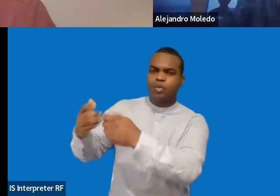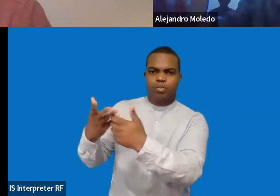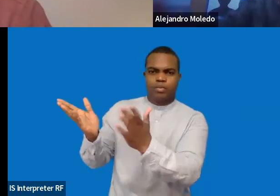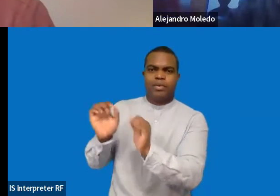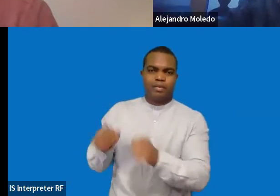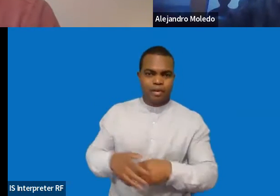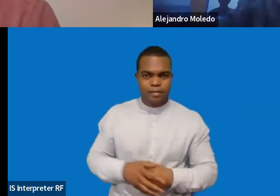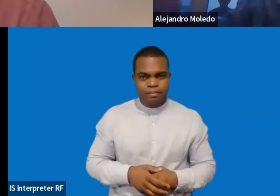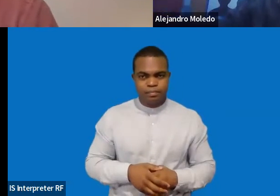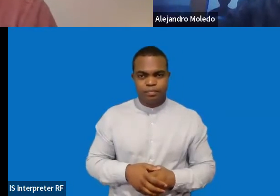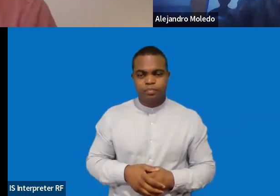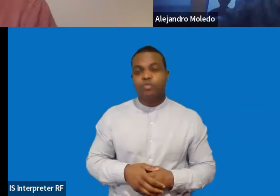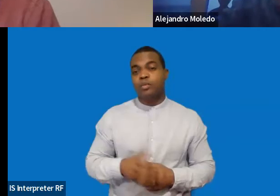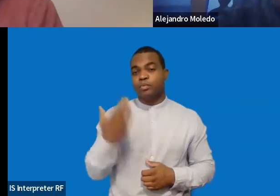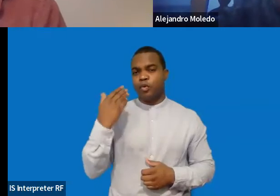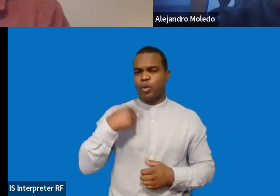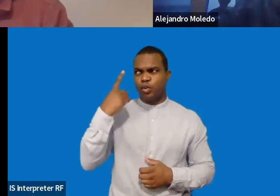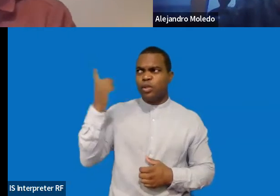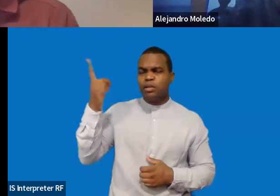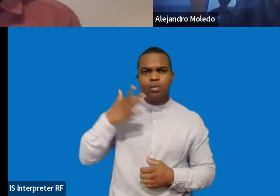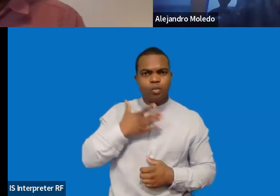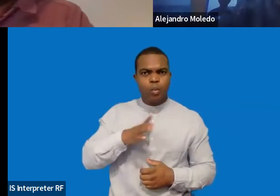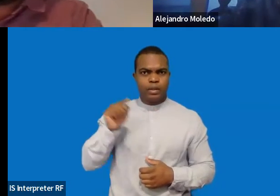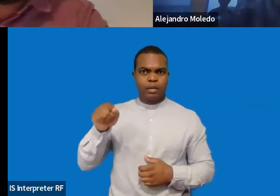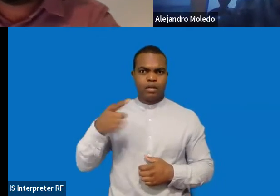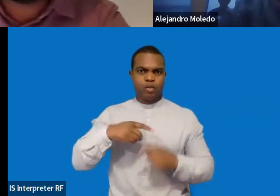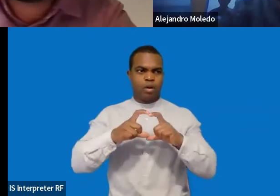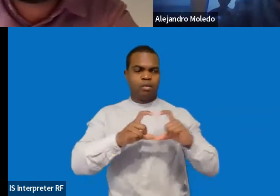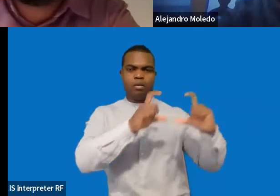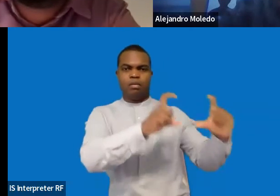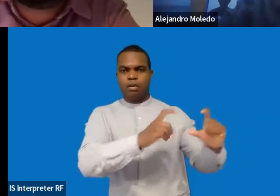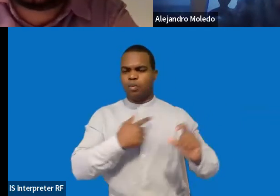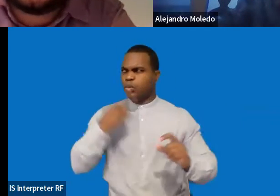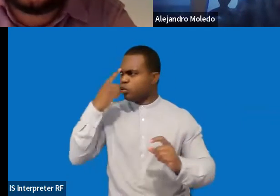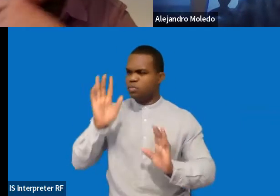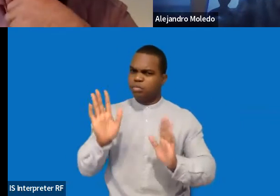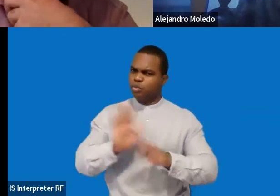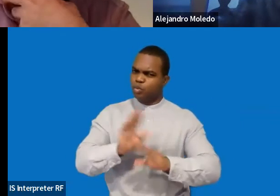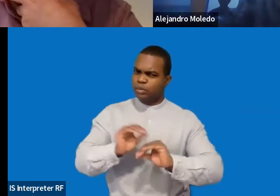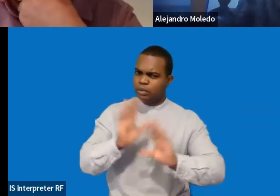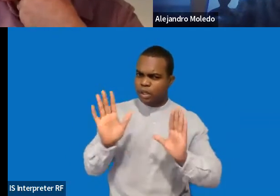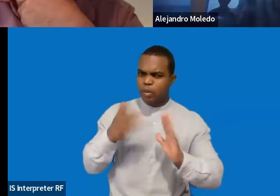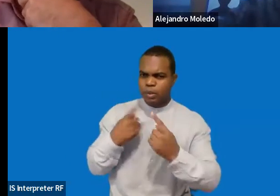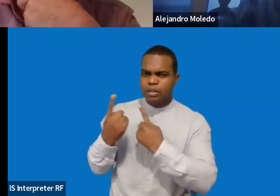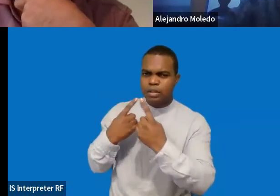Thankfully, both cards will remain different. Moving to the weaknesses of the proposal,